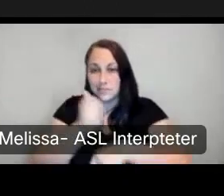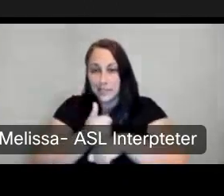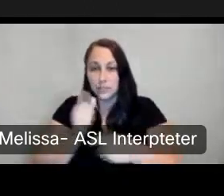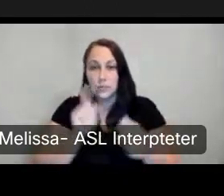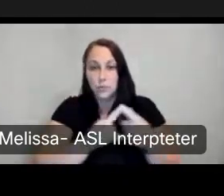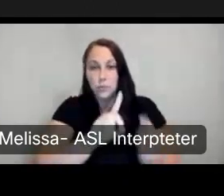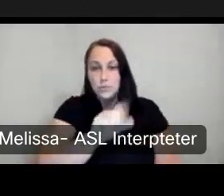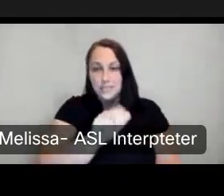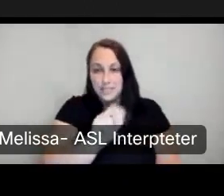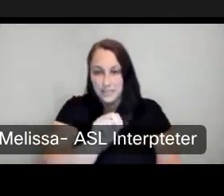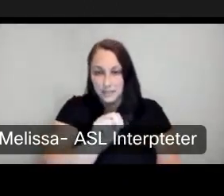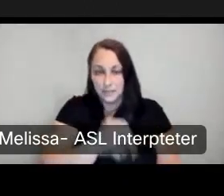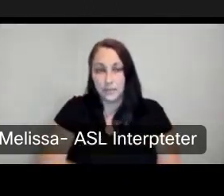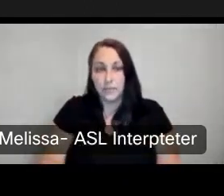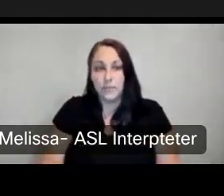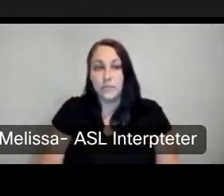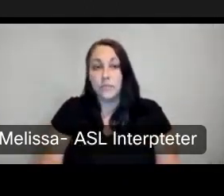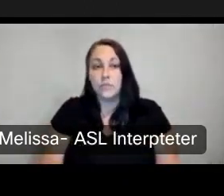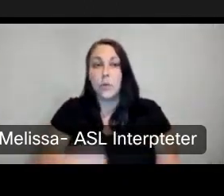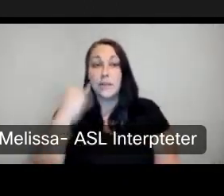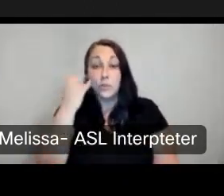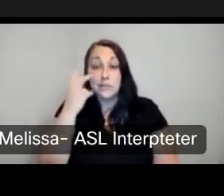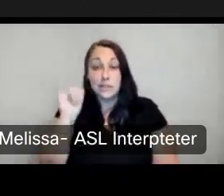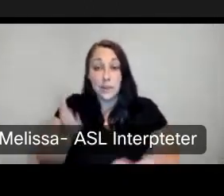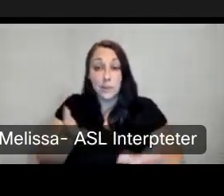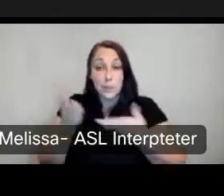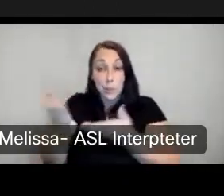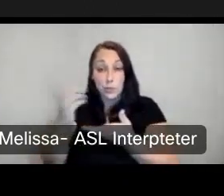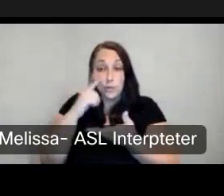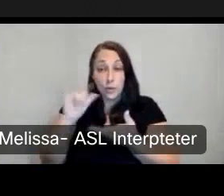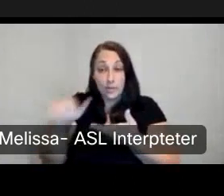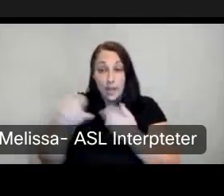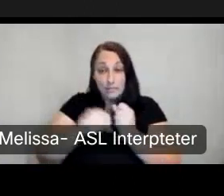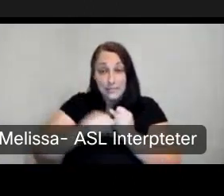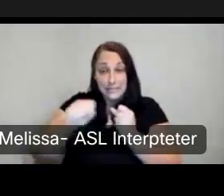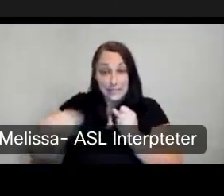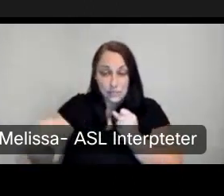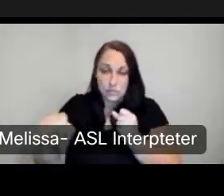um proposal for for that extension that this was the result of that effort